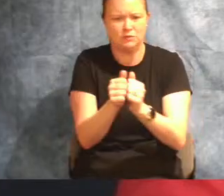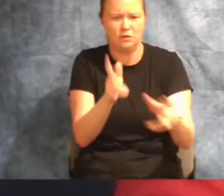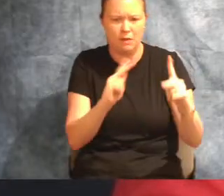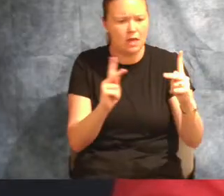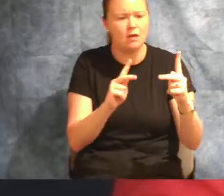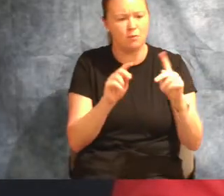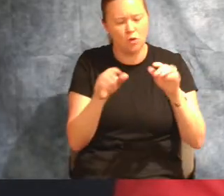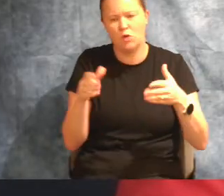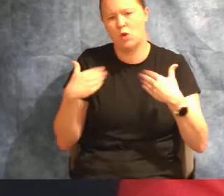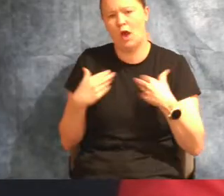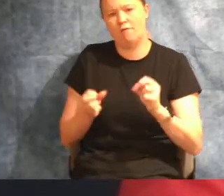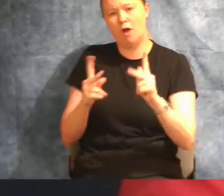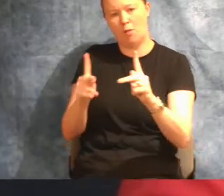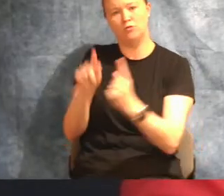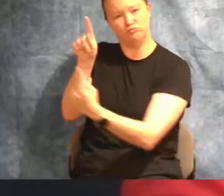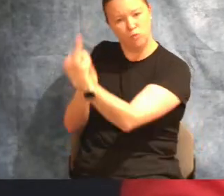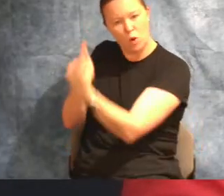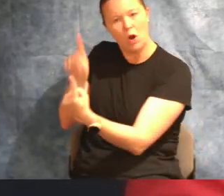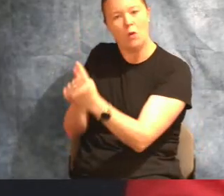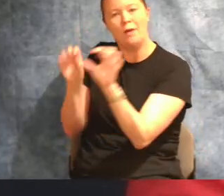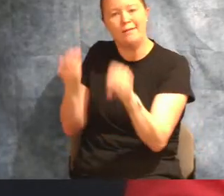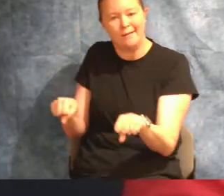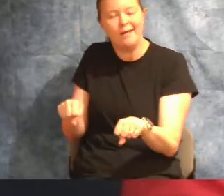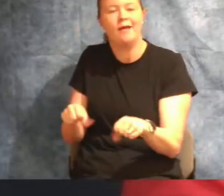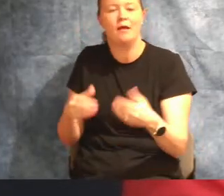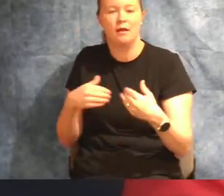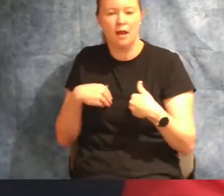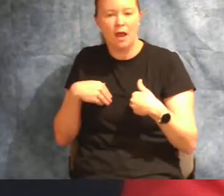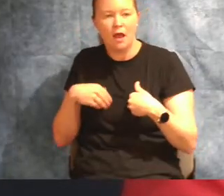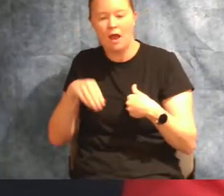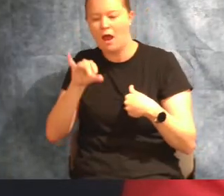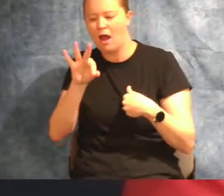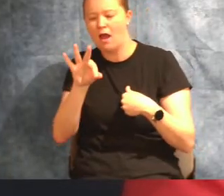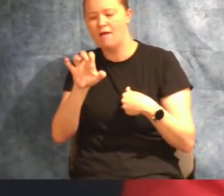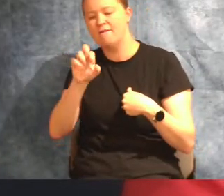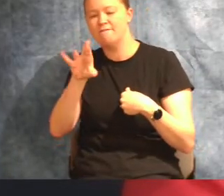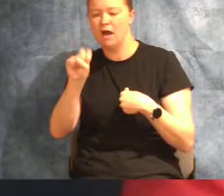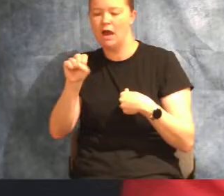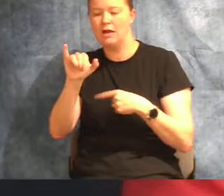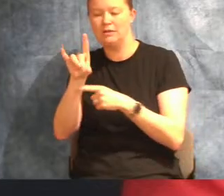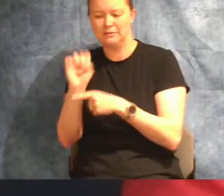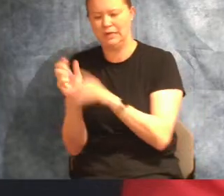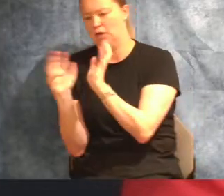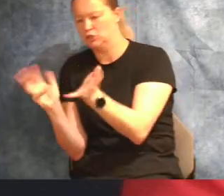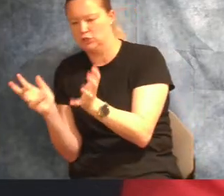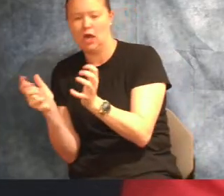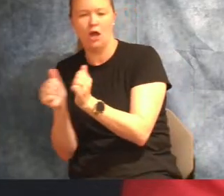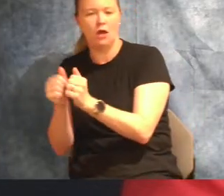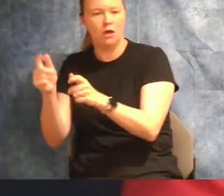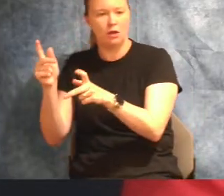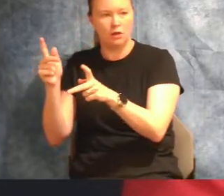one-on-one with them. we have a fireside chat with chambers of commerce to give the tone of